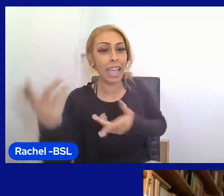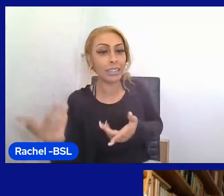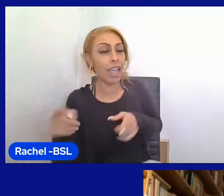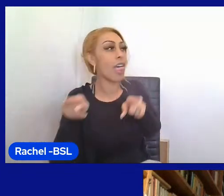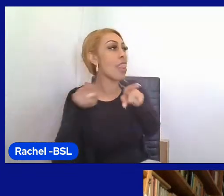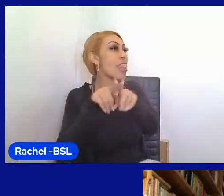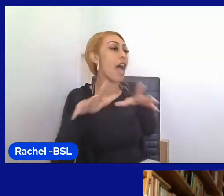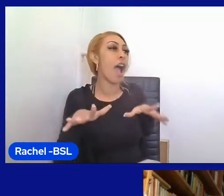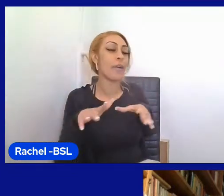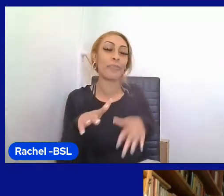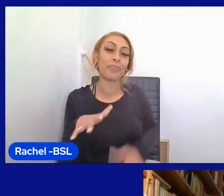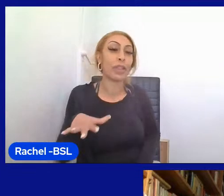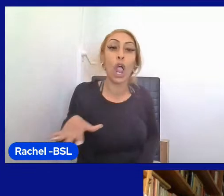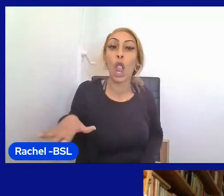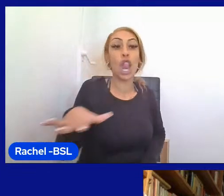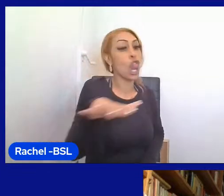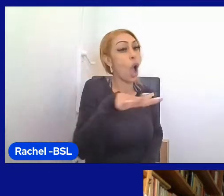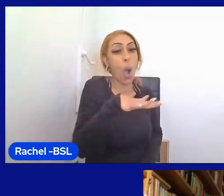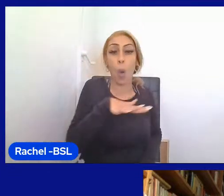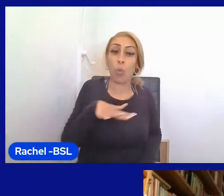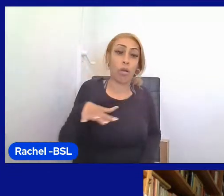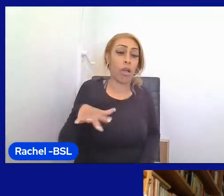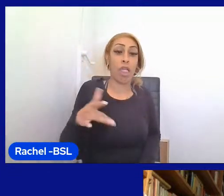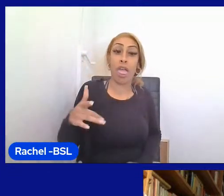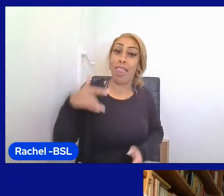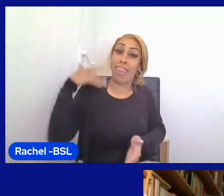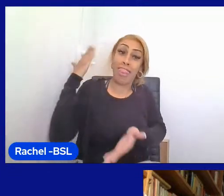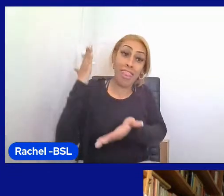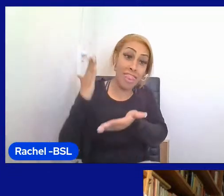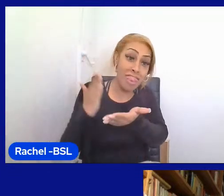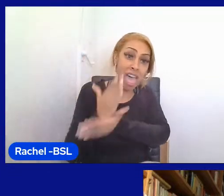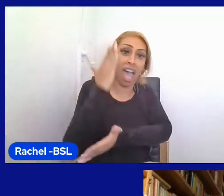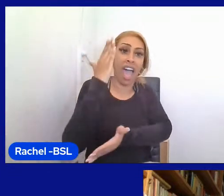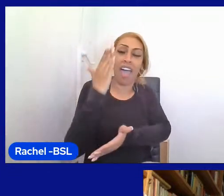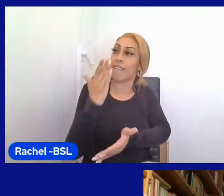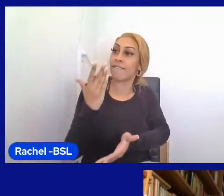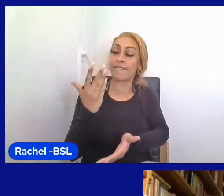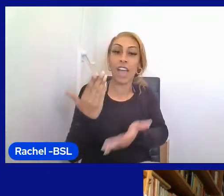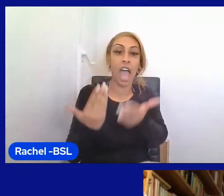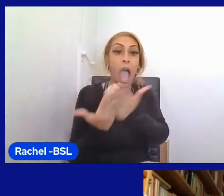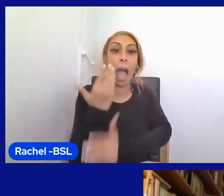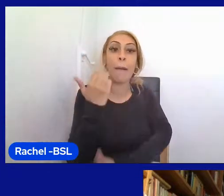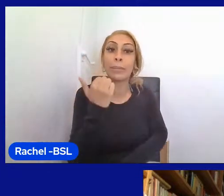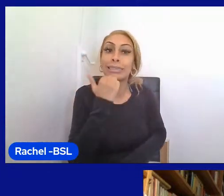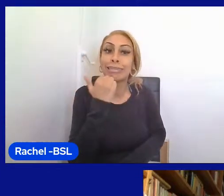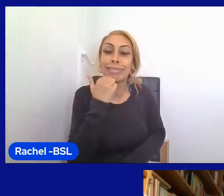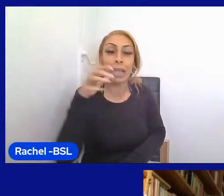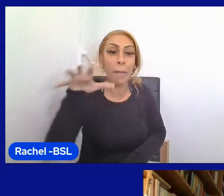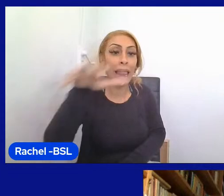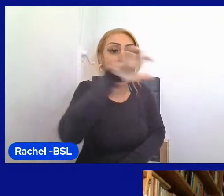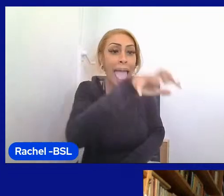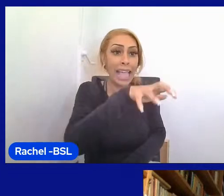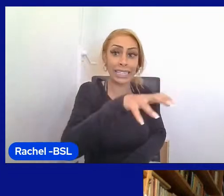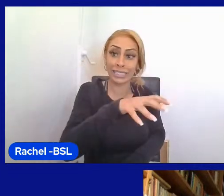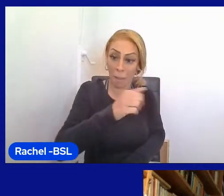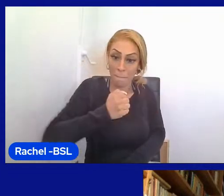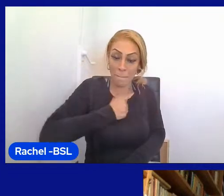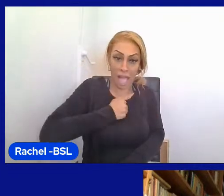posted its plans on the map and they are now available in a 3D walk-through I could look at later this evening.